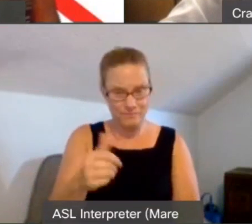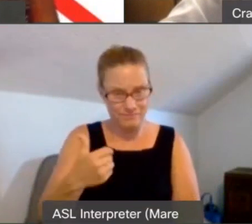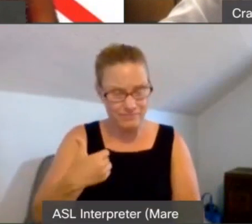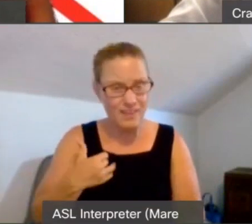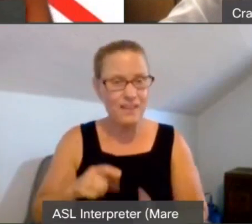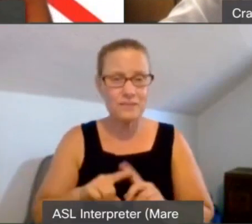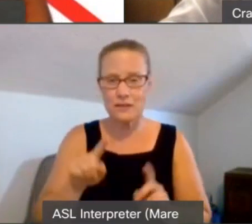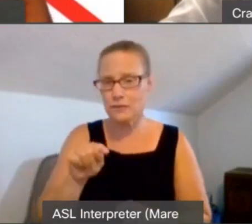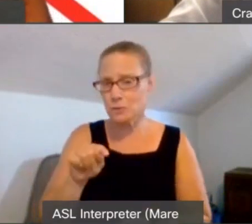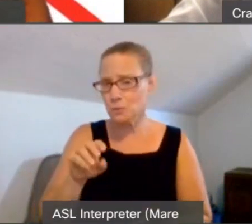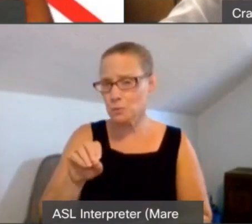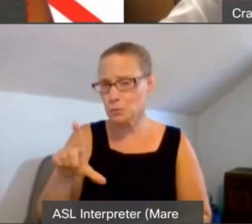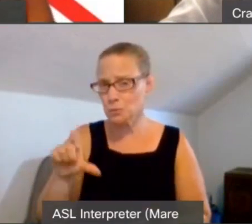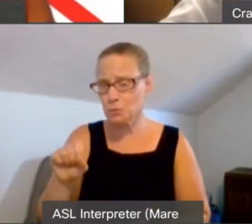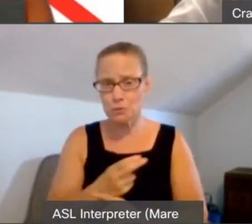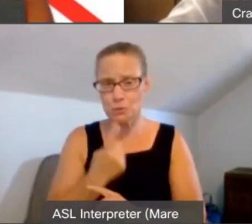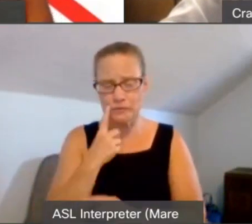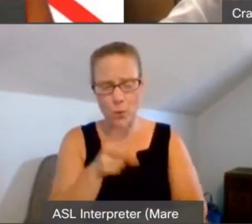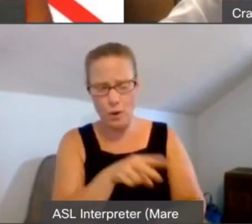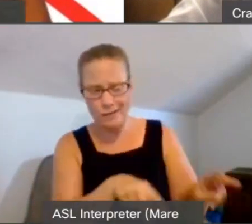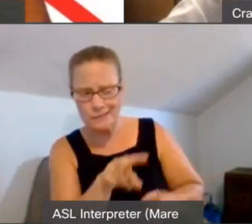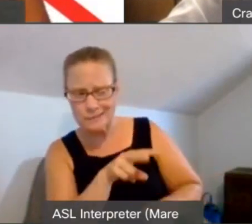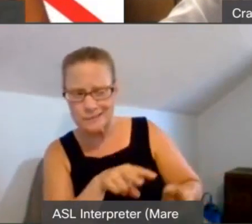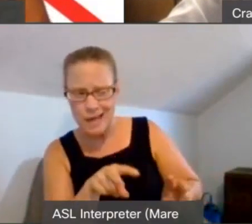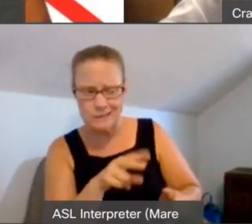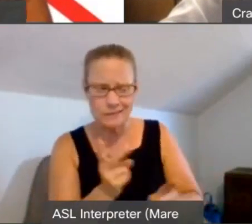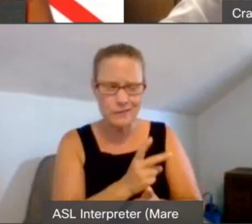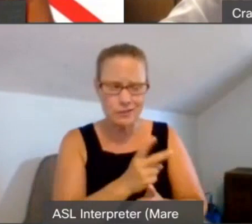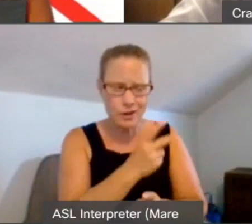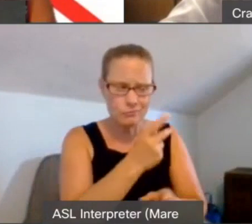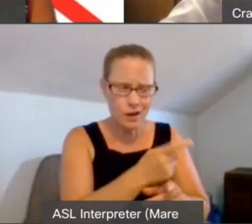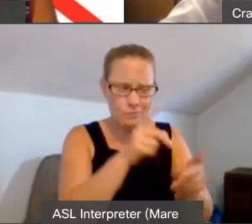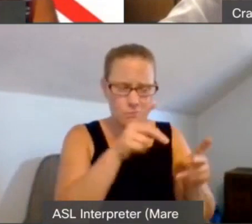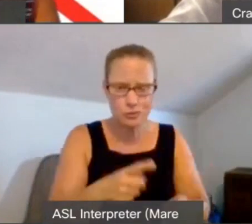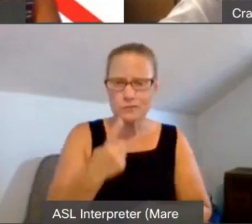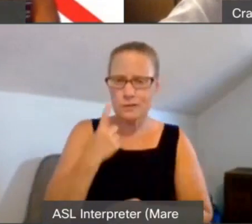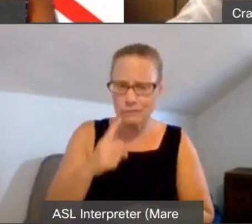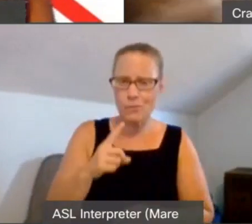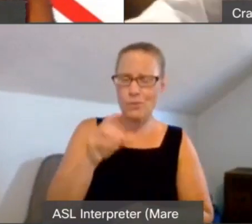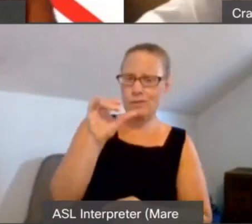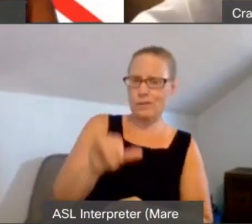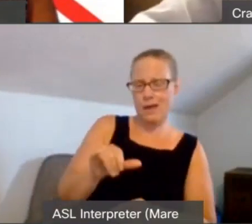And Judge Hannah if you could speak about what you actually use in Buffalo. Yes.